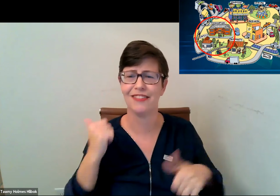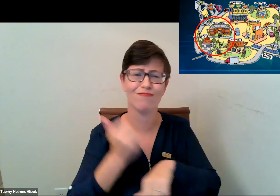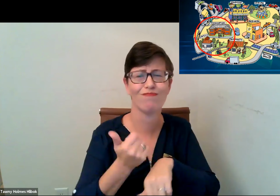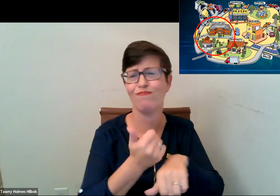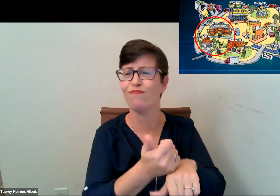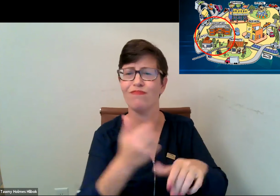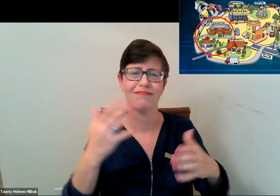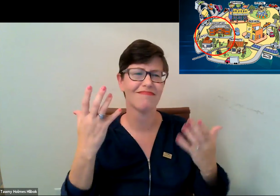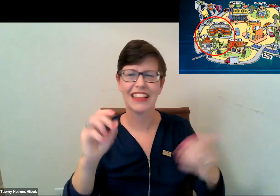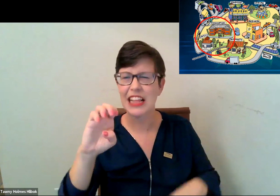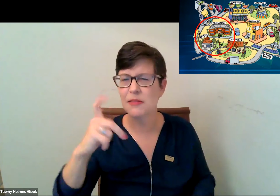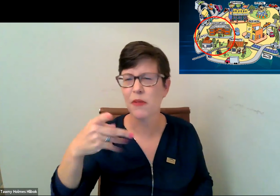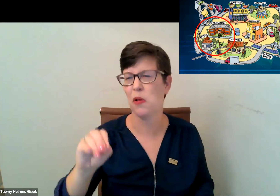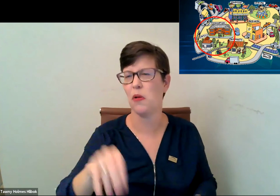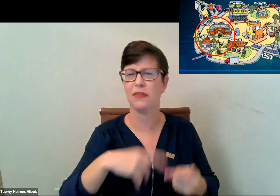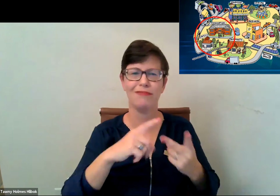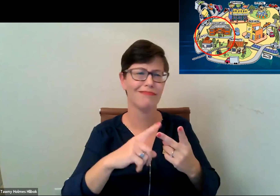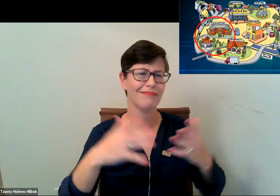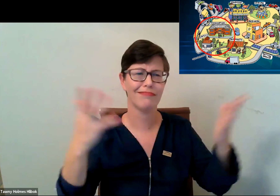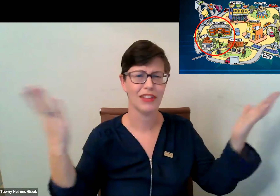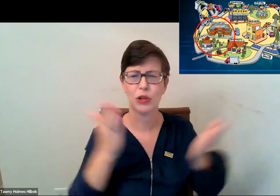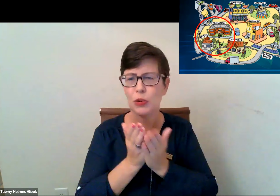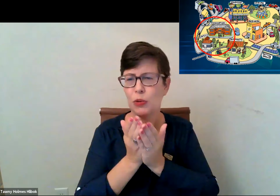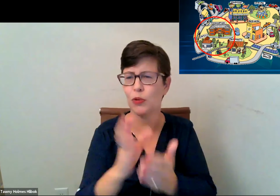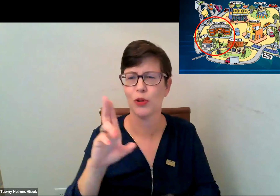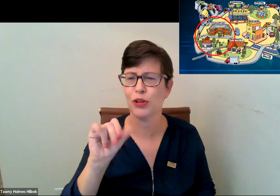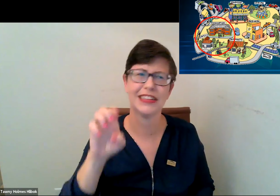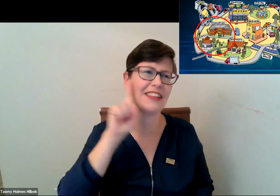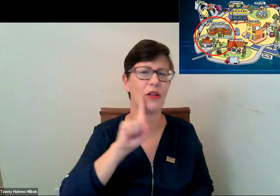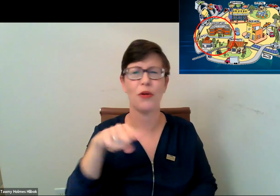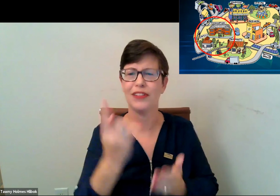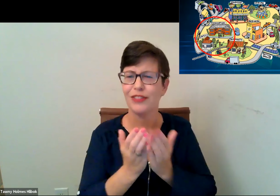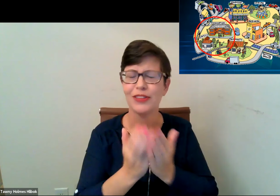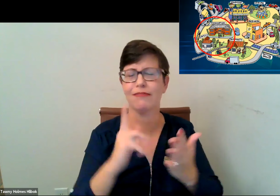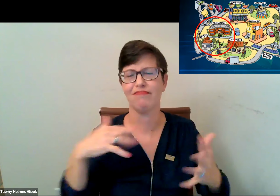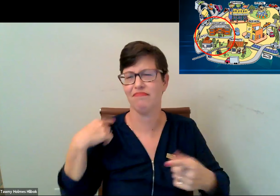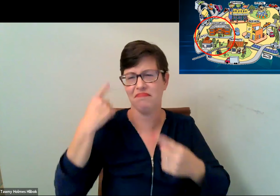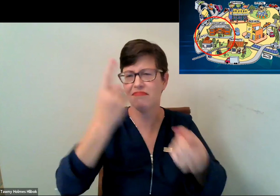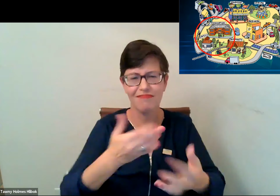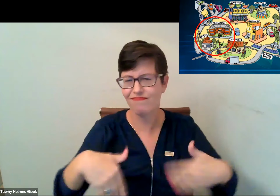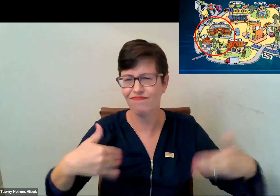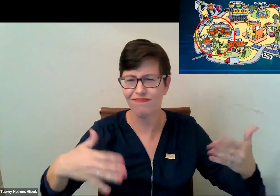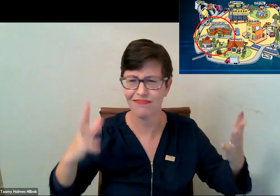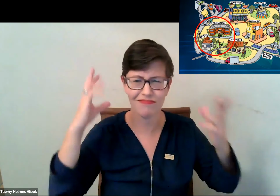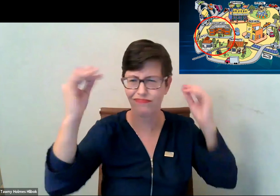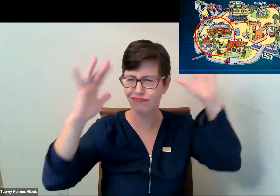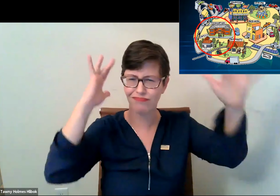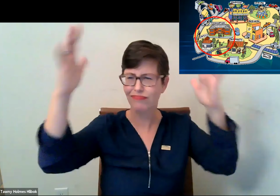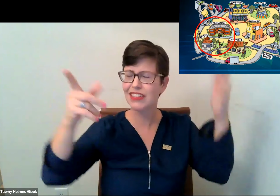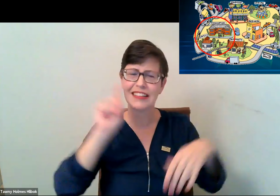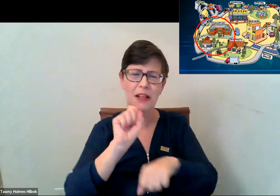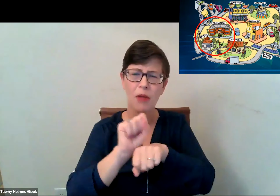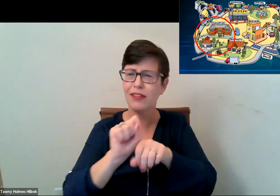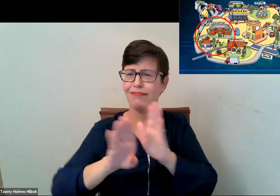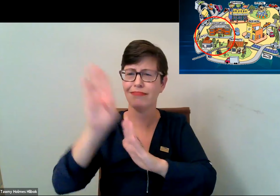A lot of growth, a lot of excitement def Expos def cruises so much has happened out there,